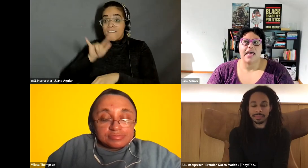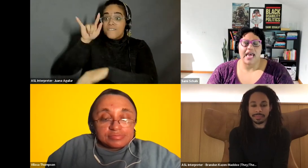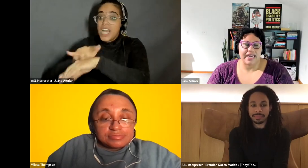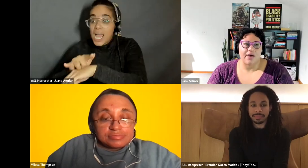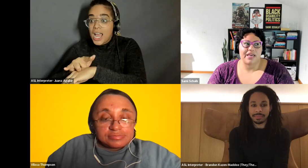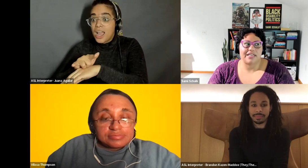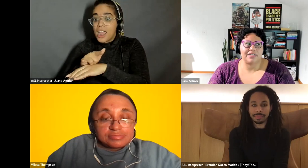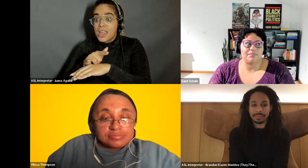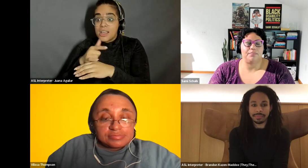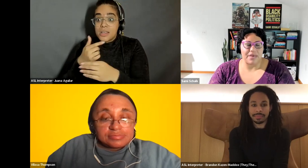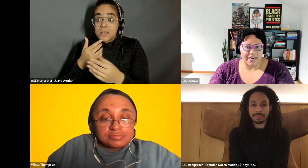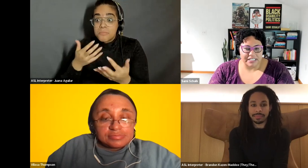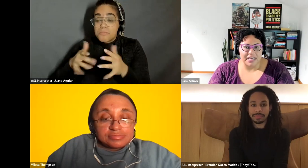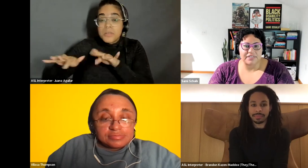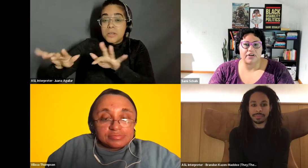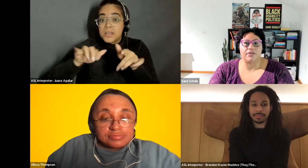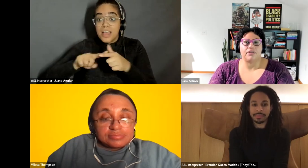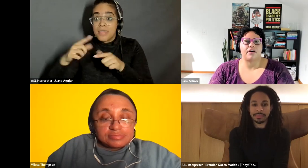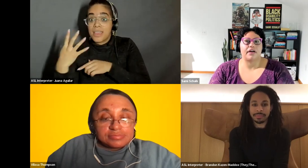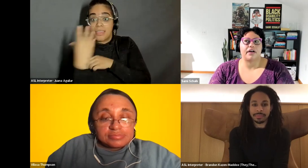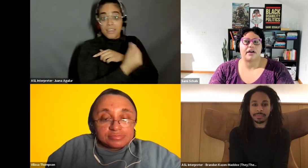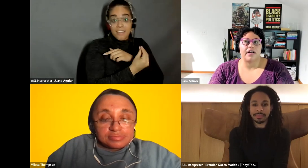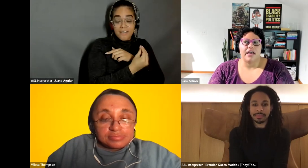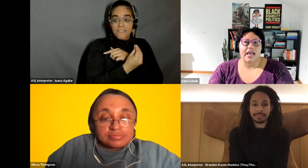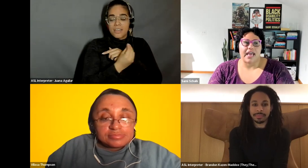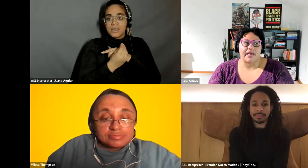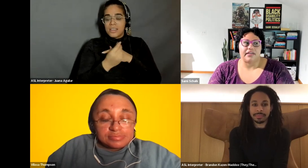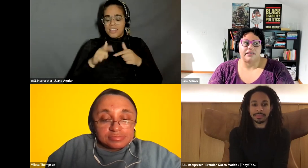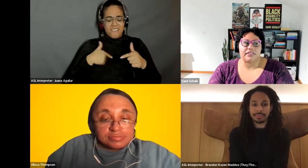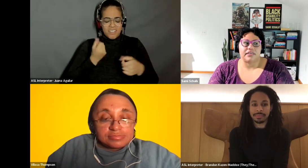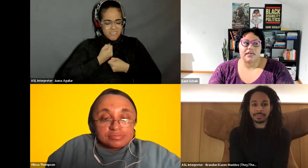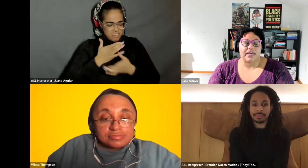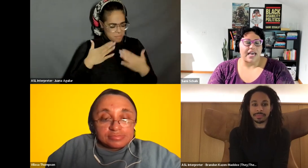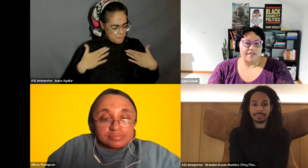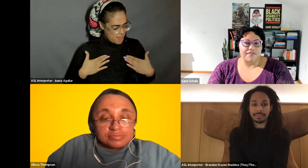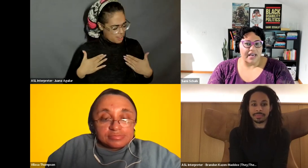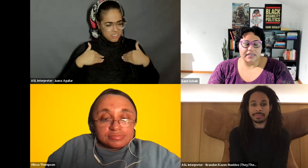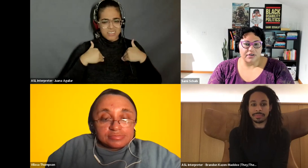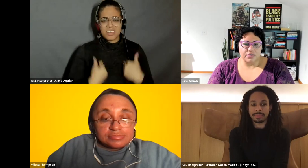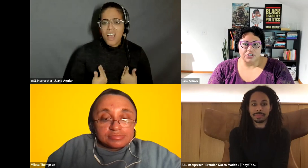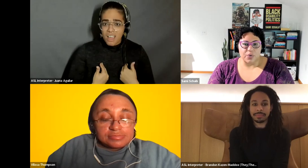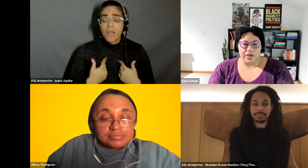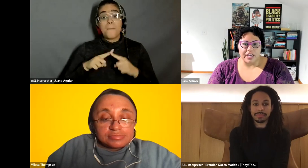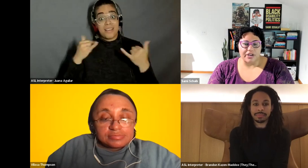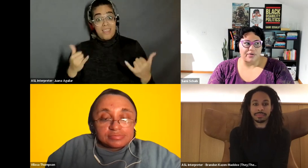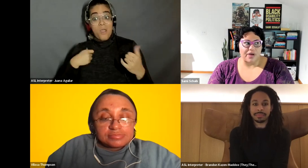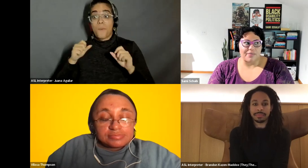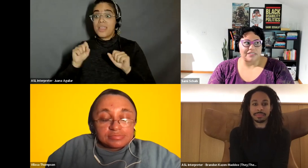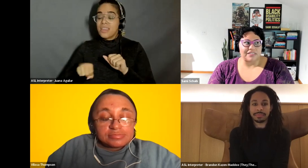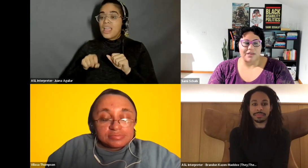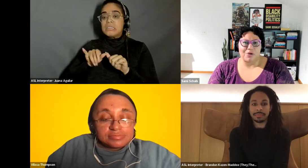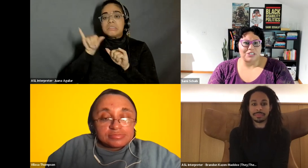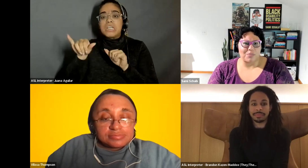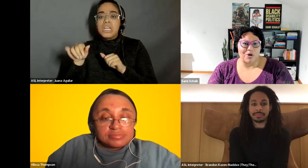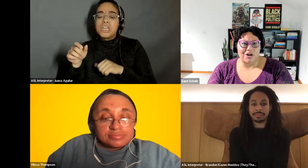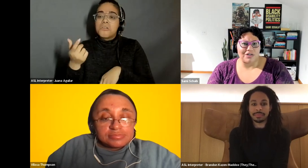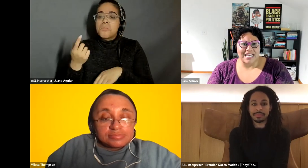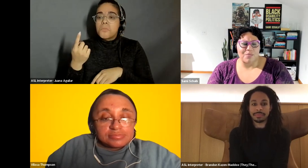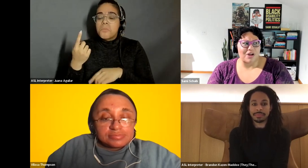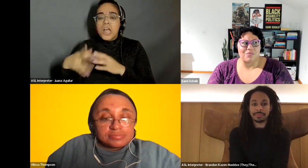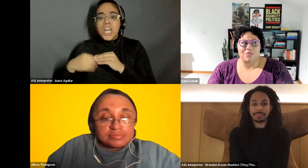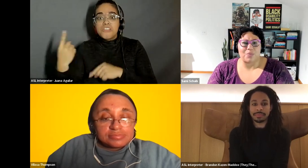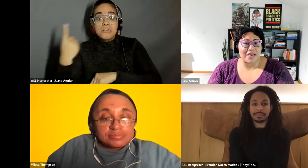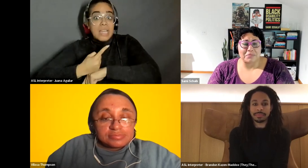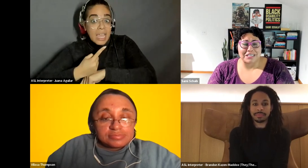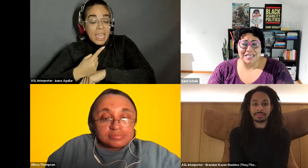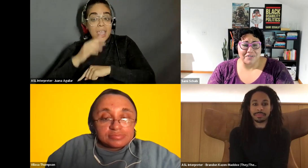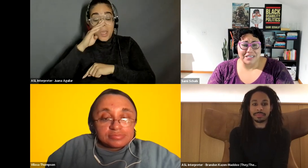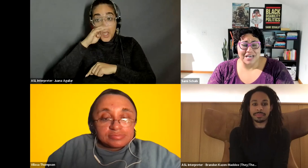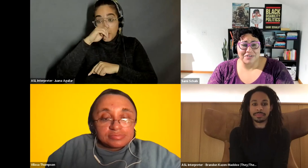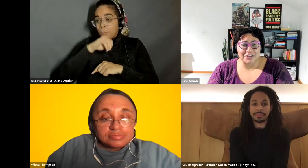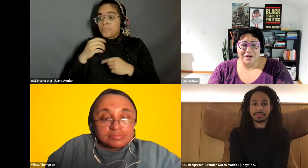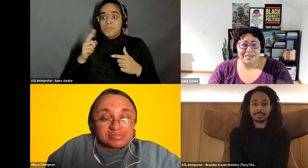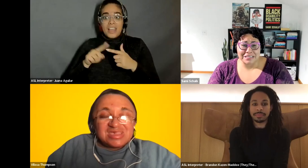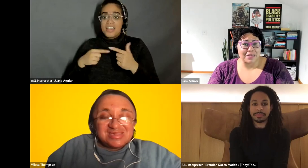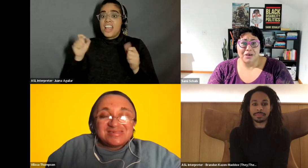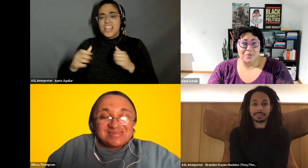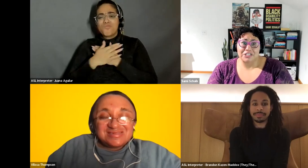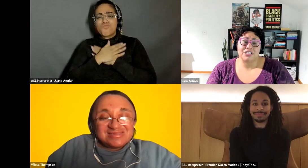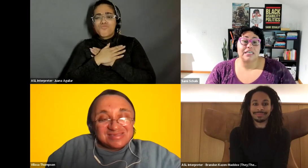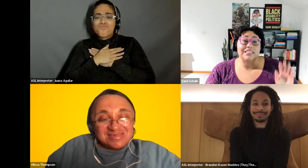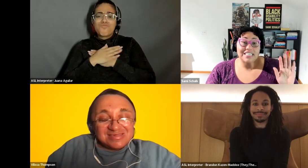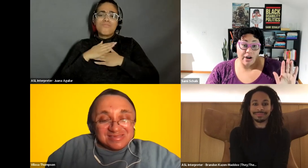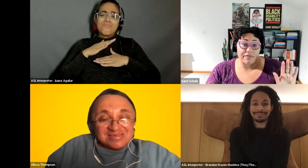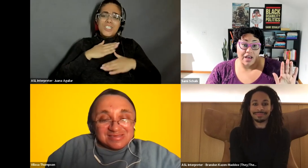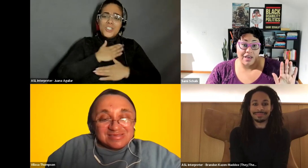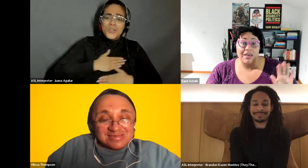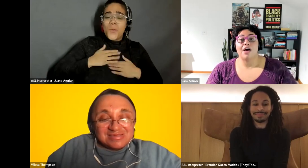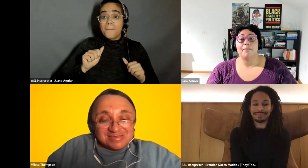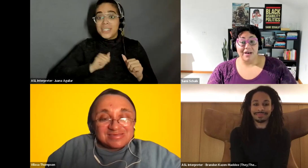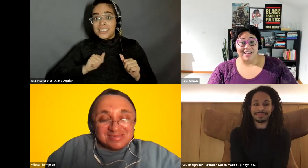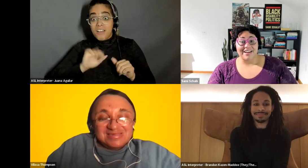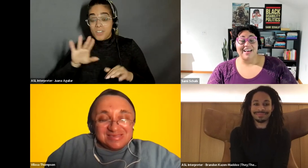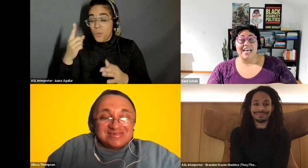Sami Schalk: And now I get to be in a space for a little longer and yeah find a little joy. You know. I was in Baltimore on a day where it was randomly 77 degrees which terrifying. But